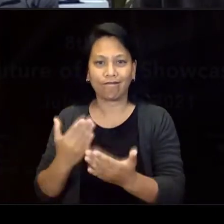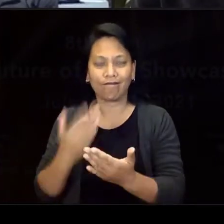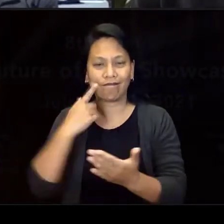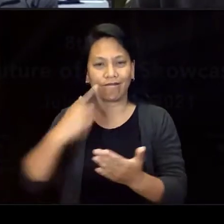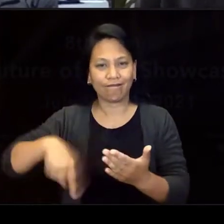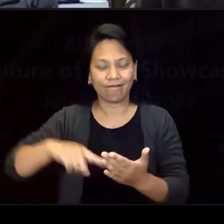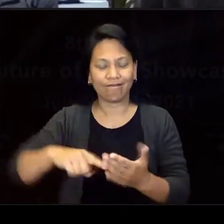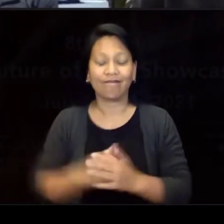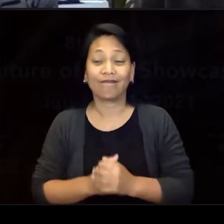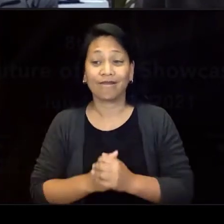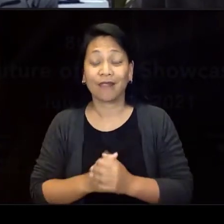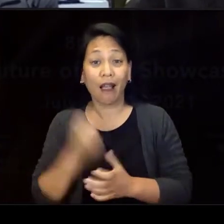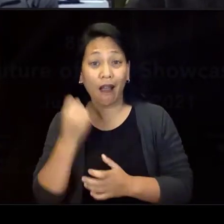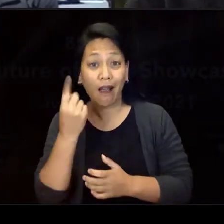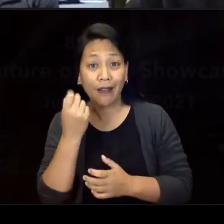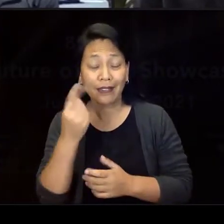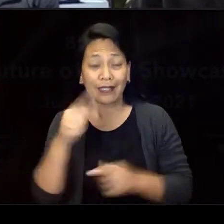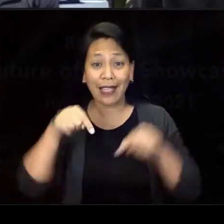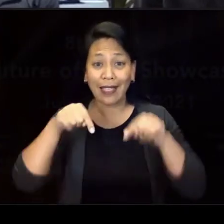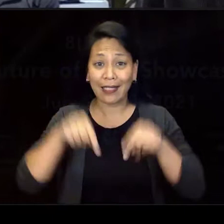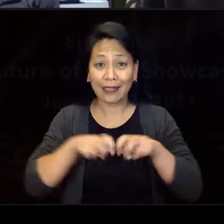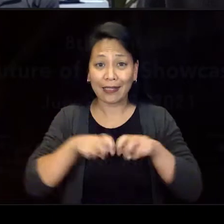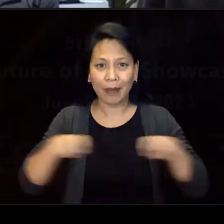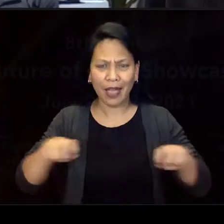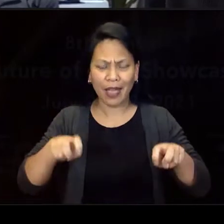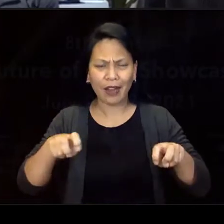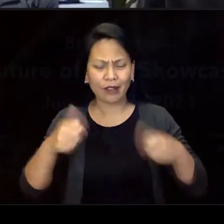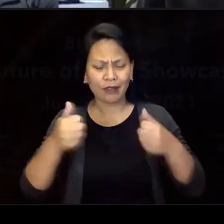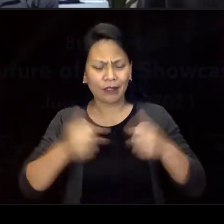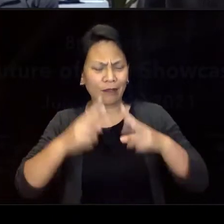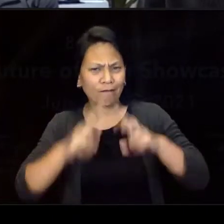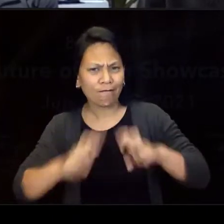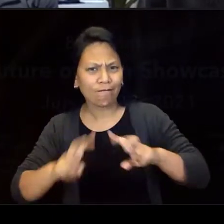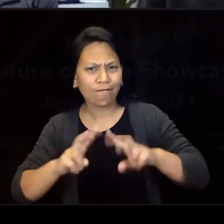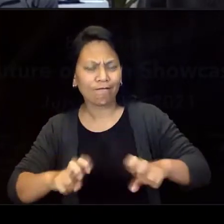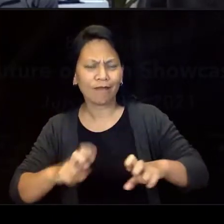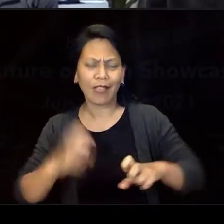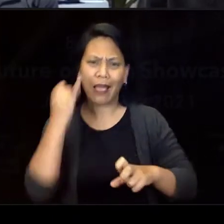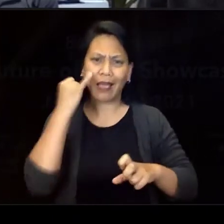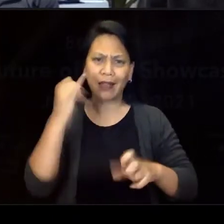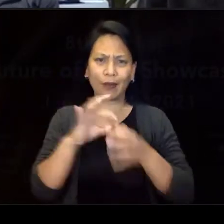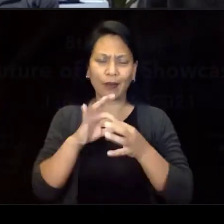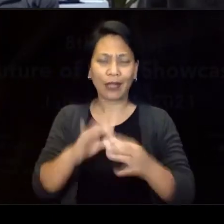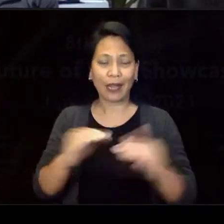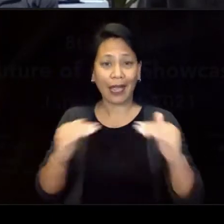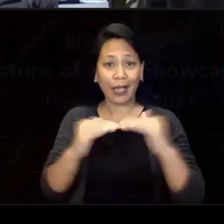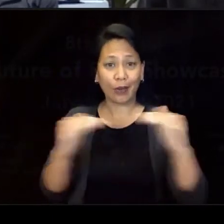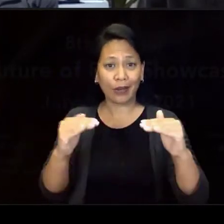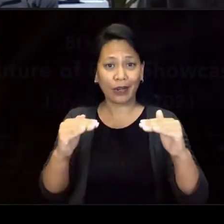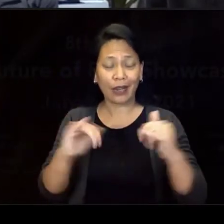Now, since this panel is unpacking equity in its relationship to film, it would be naive of us to say that